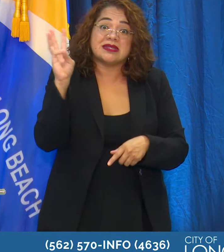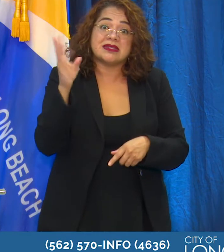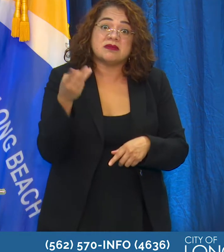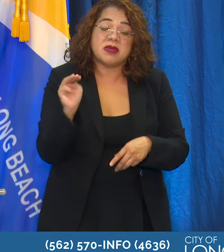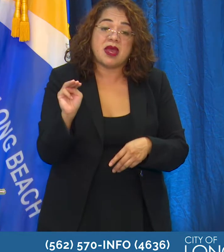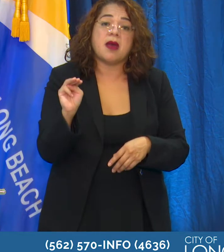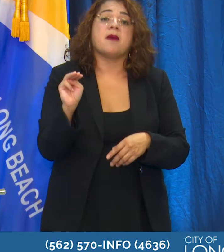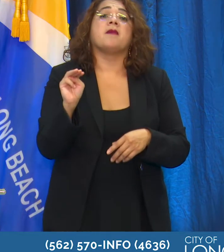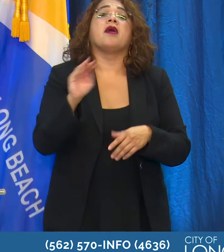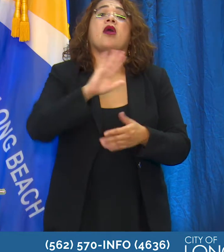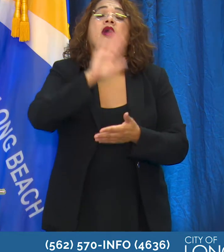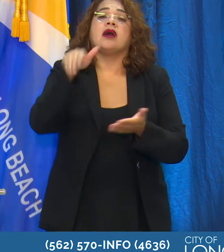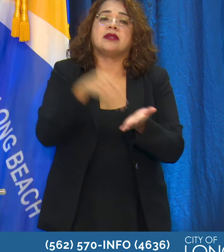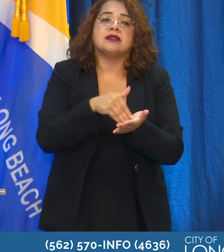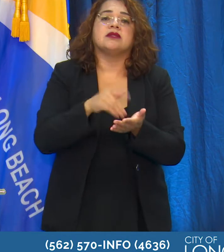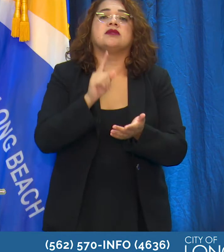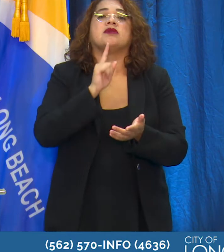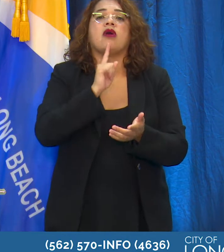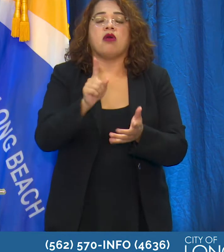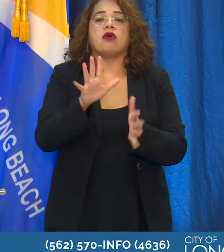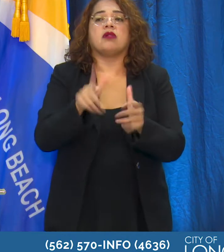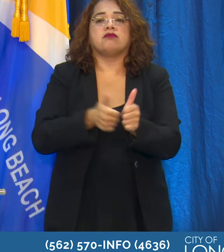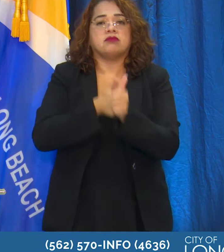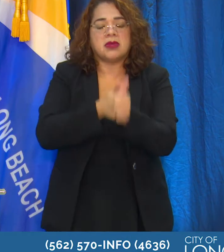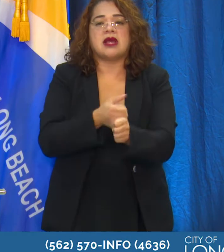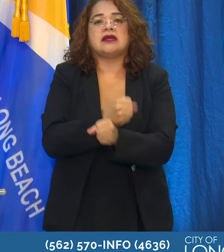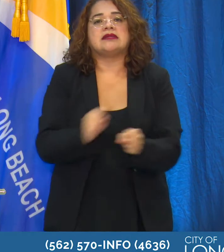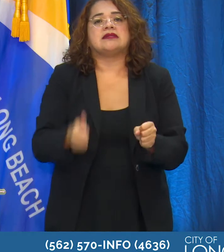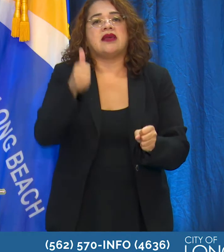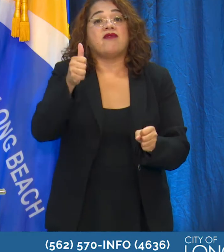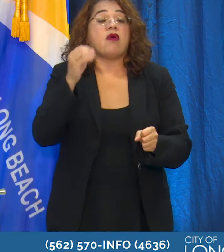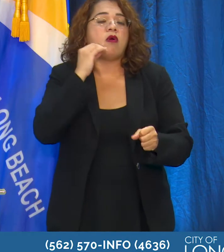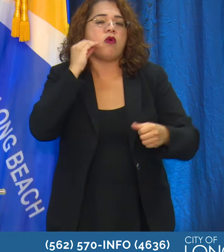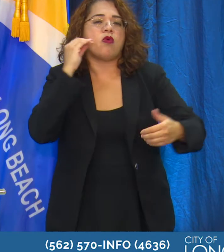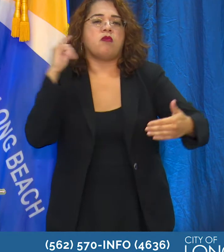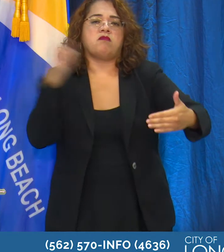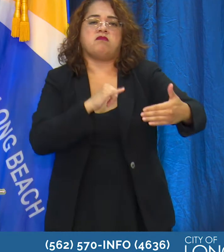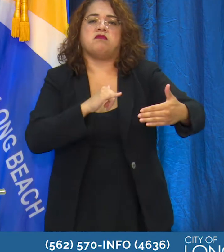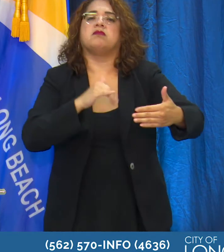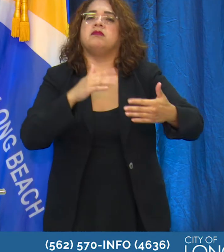All these centers are operating in compliance with the city's safer at home order to prevent the spread of COVID-19.